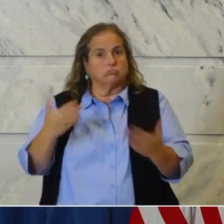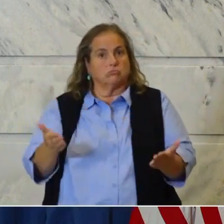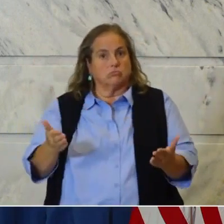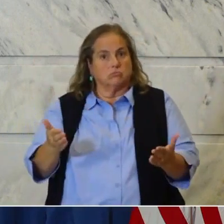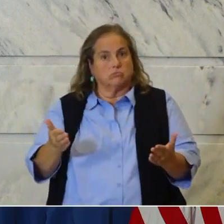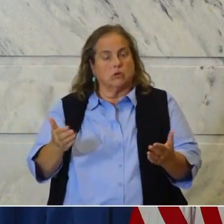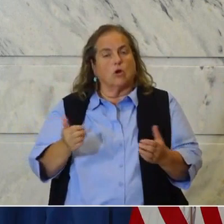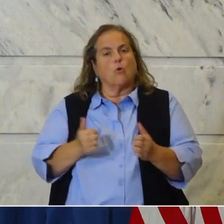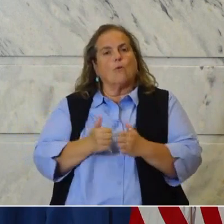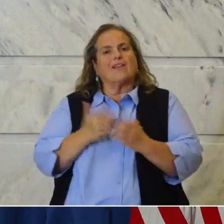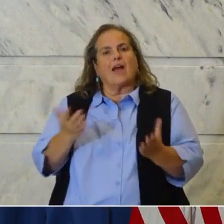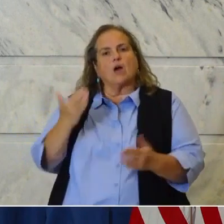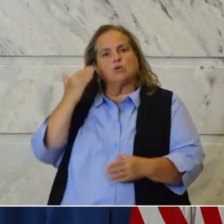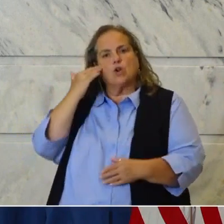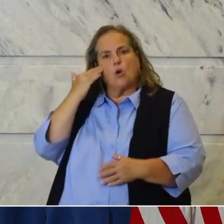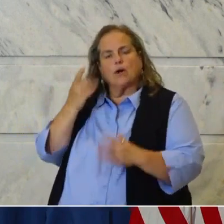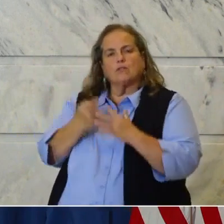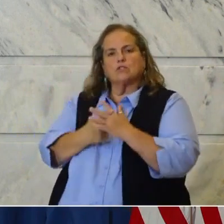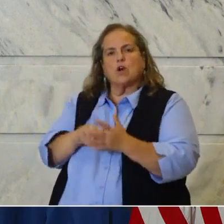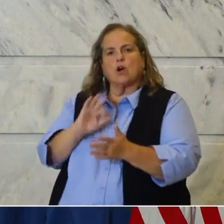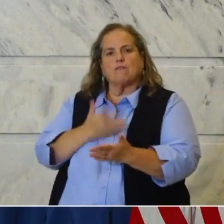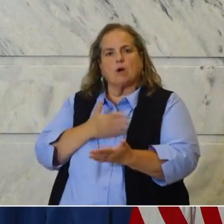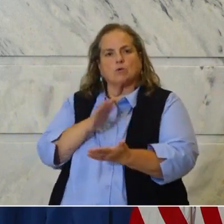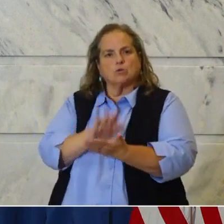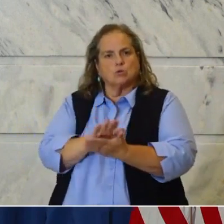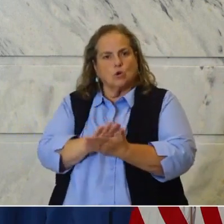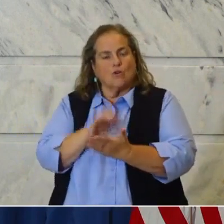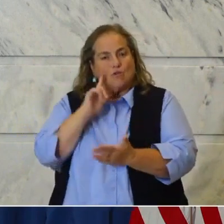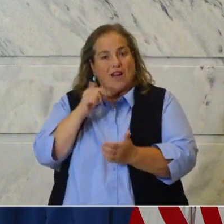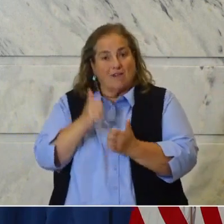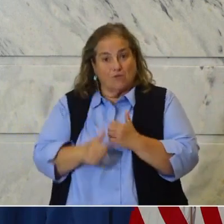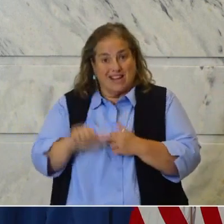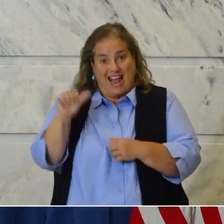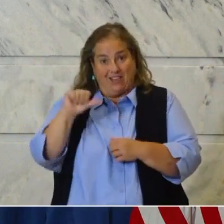would be and for every athlete and a high contact sport is testing them